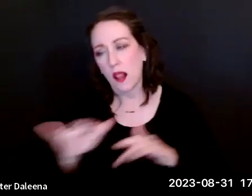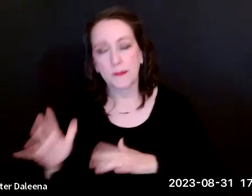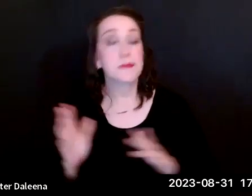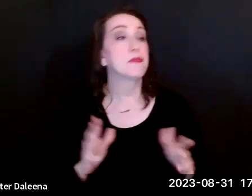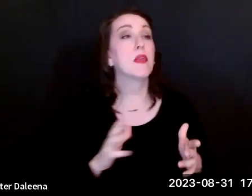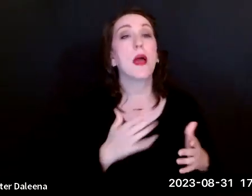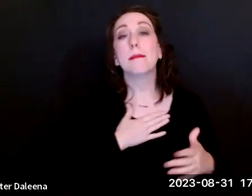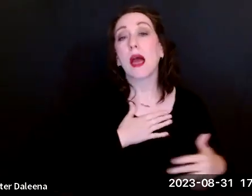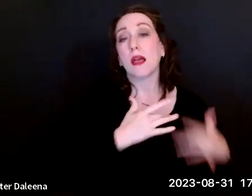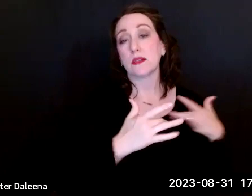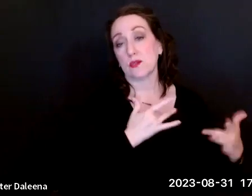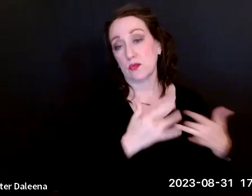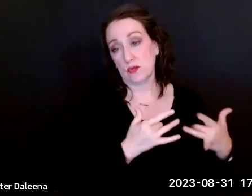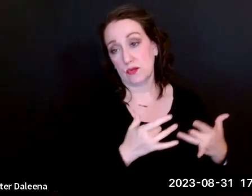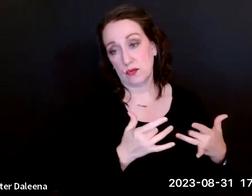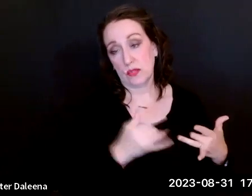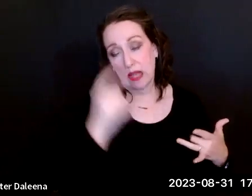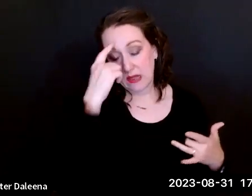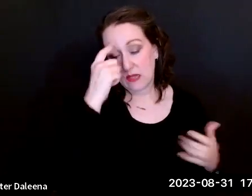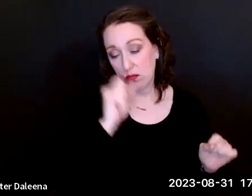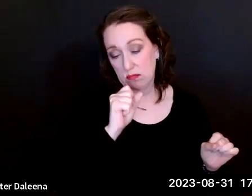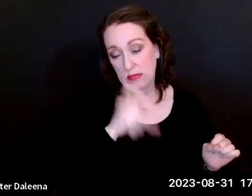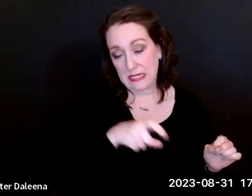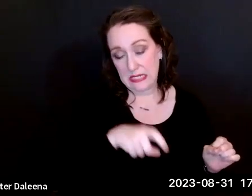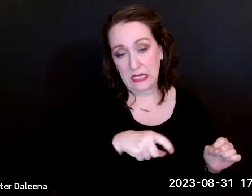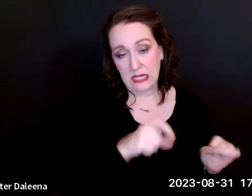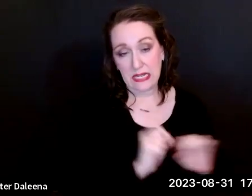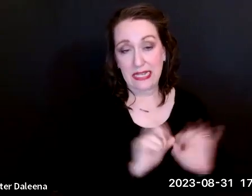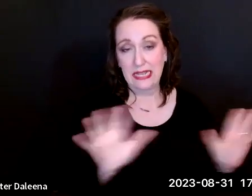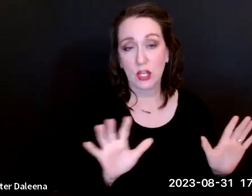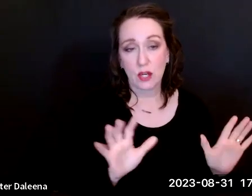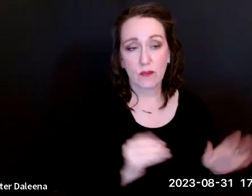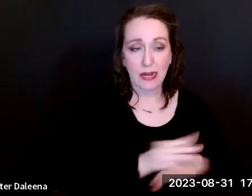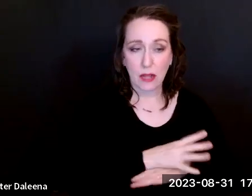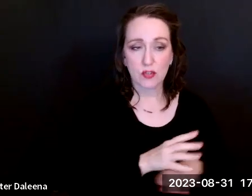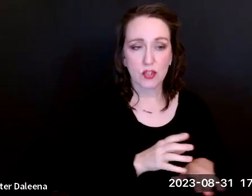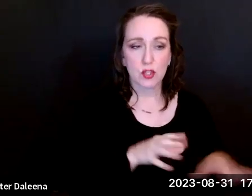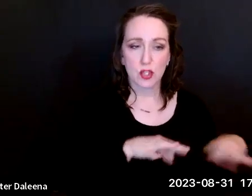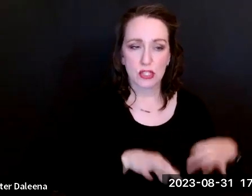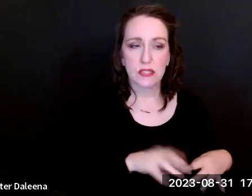concern is that we I think we could need to get clearer on our counselor disclosure normally if